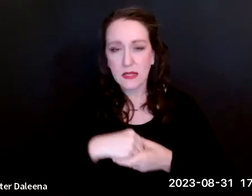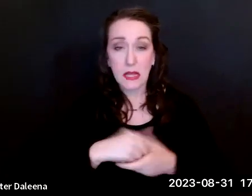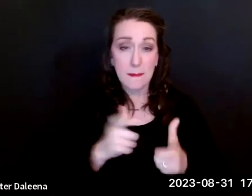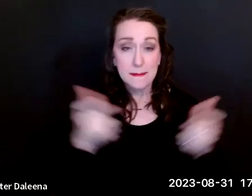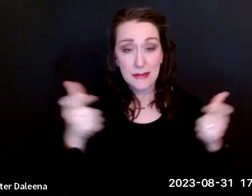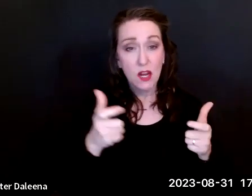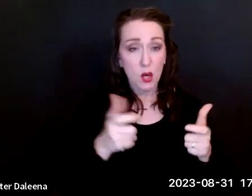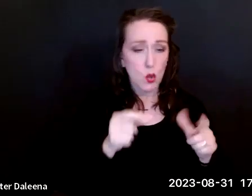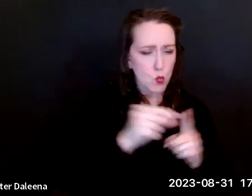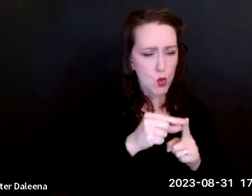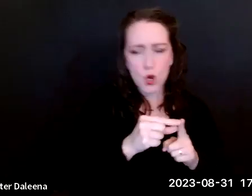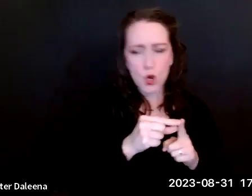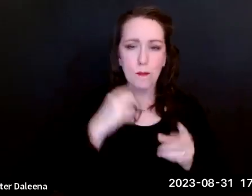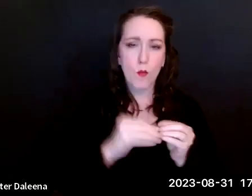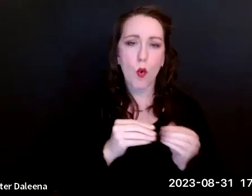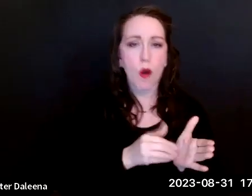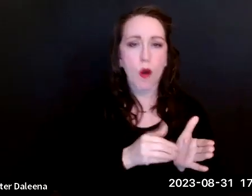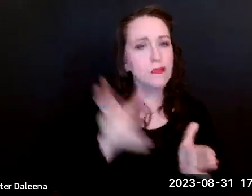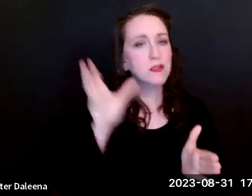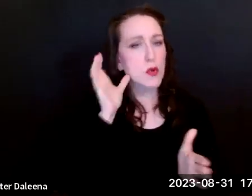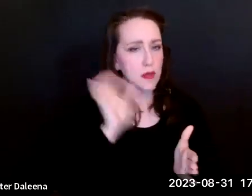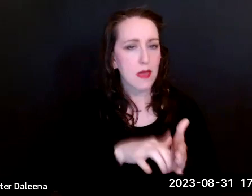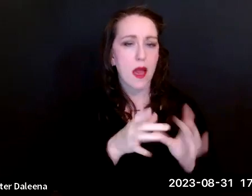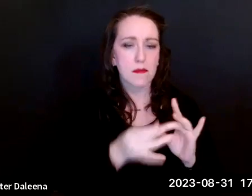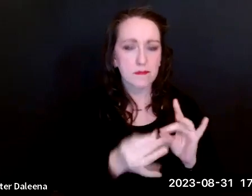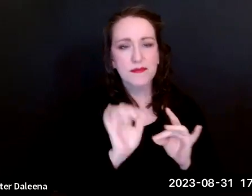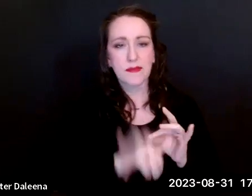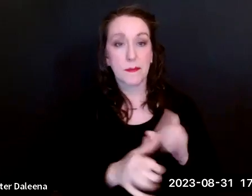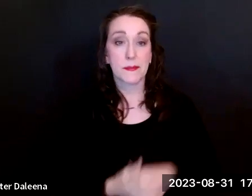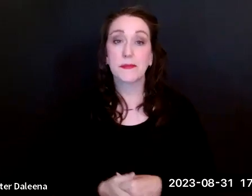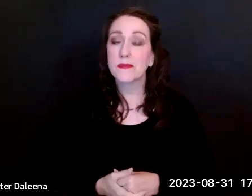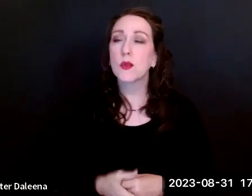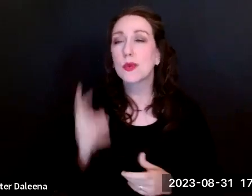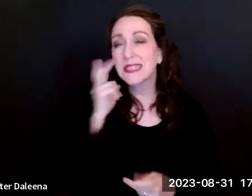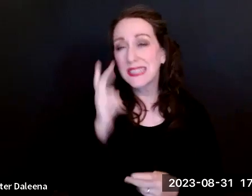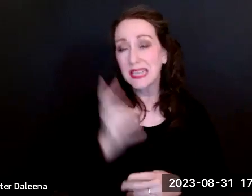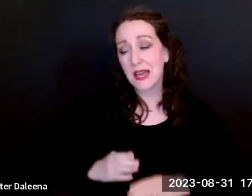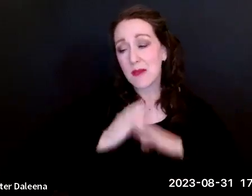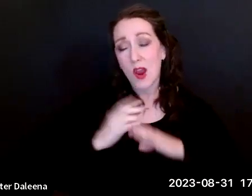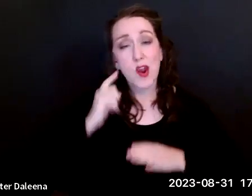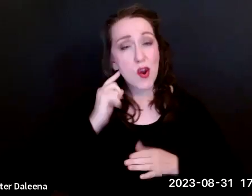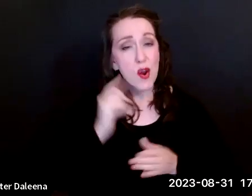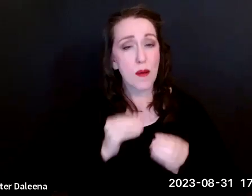the more times we heard those comments so as you can see the barriers we heard most often relate